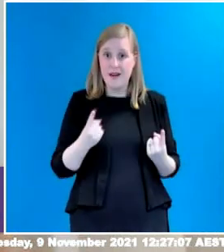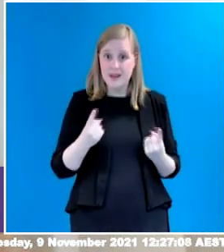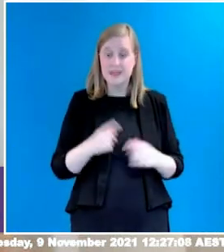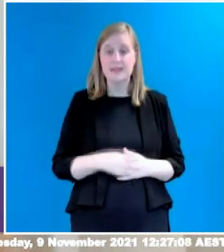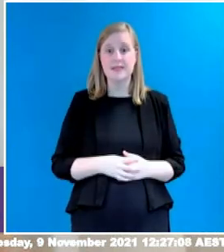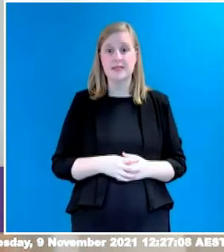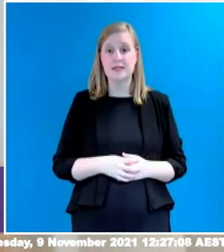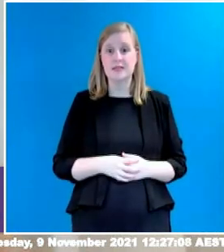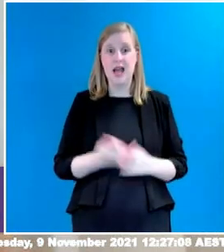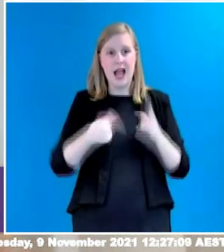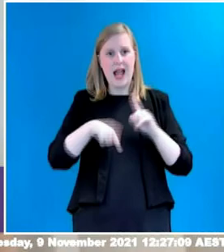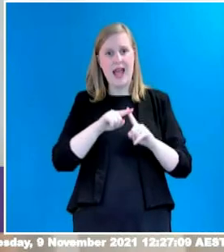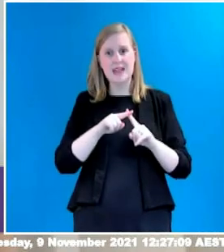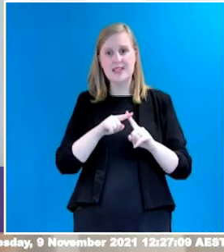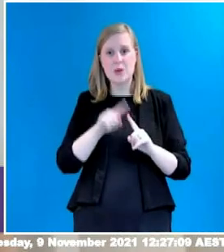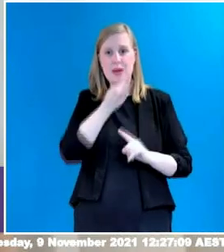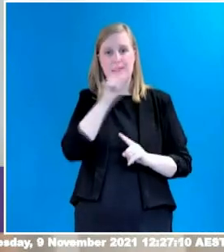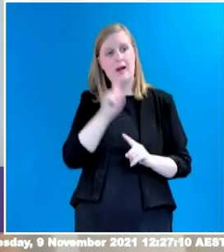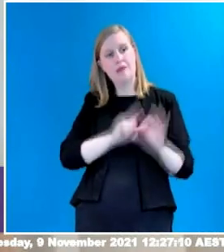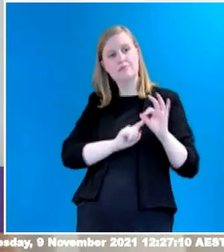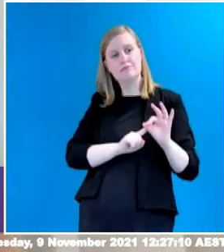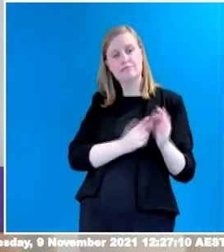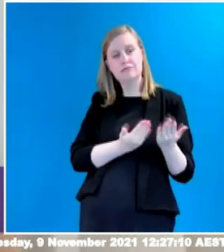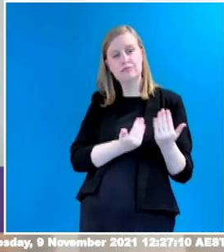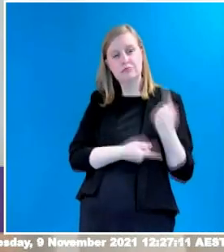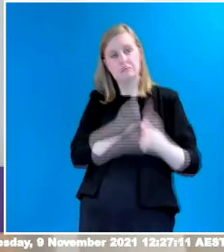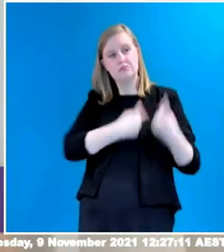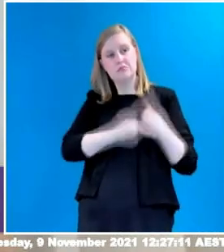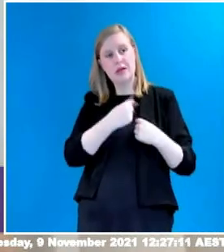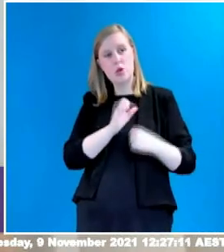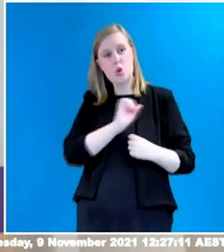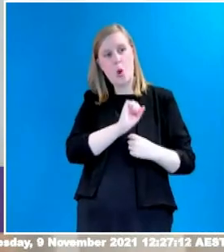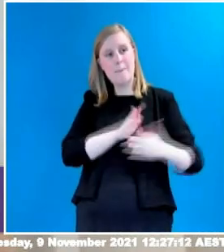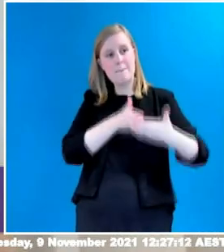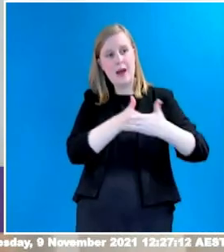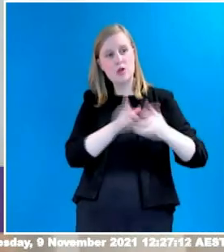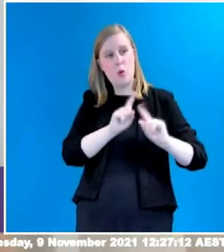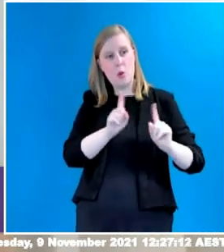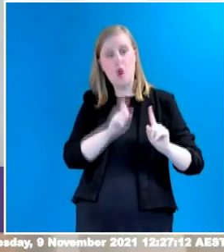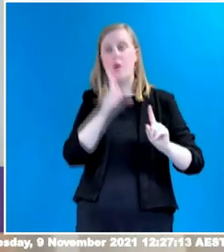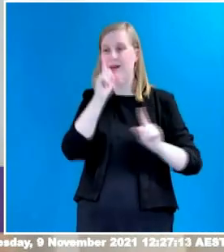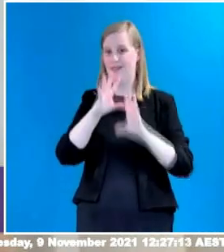that are being faced. We know a lot of these appointments are made through networks